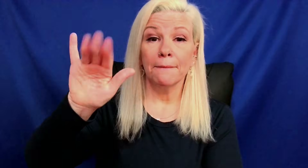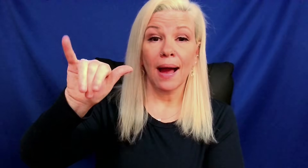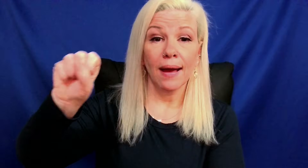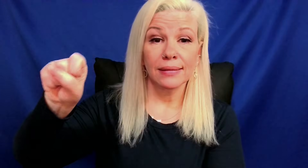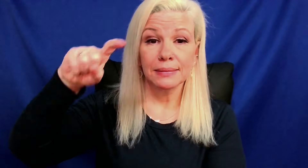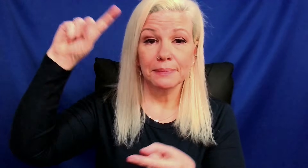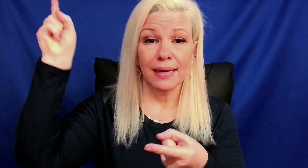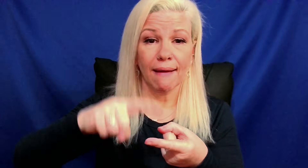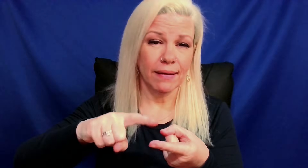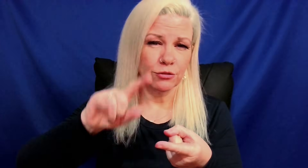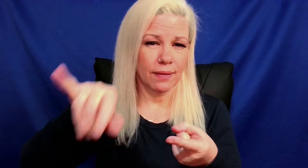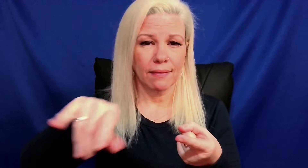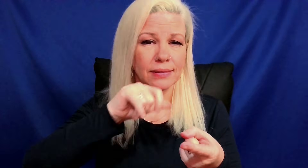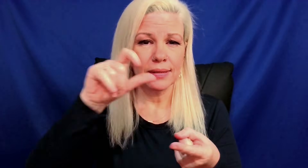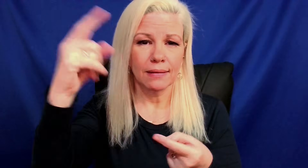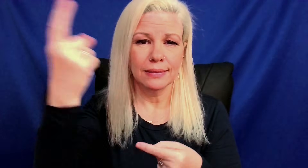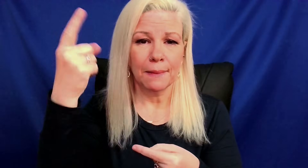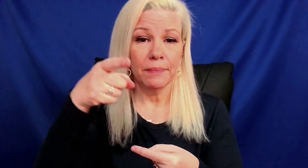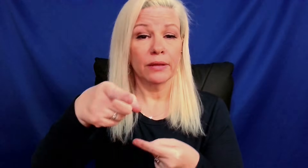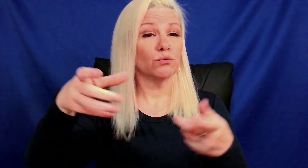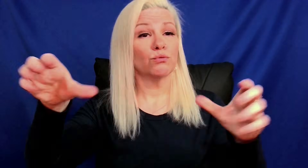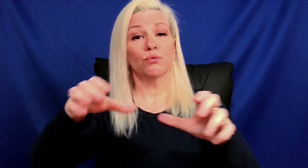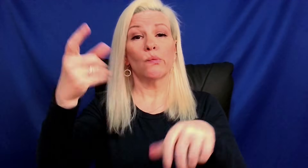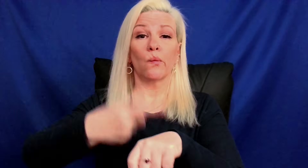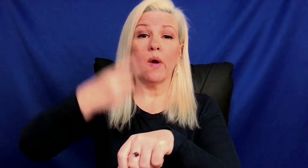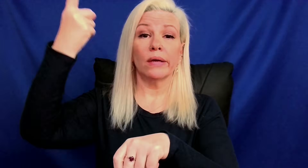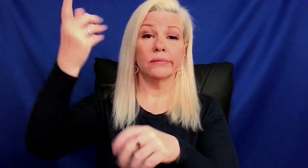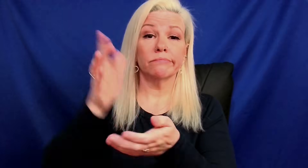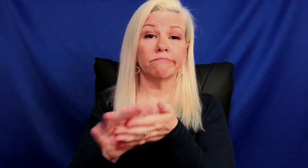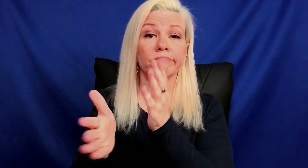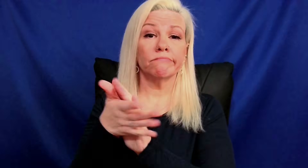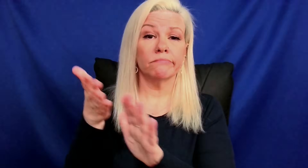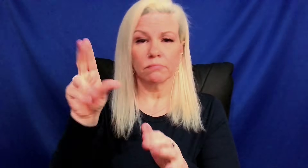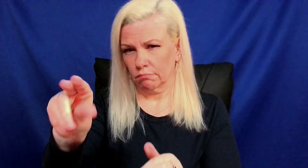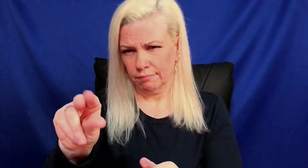Bias mitigation is not something you do once. It is continuous.